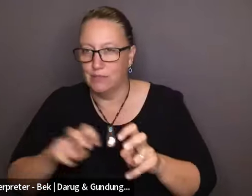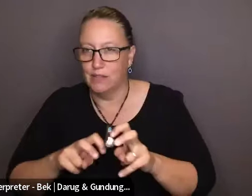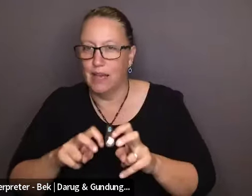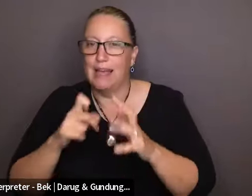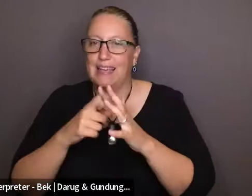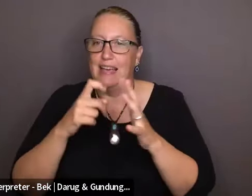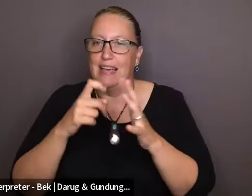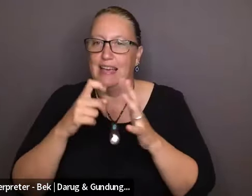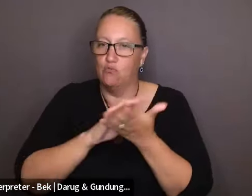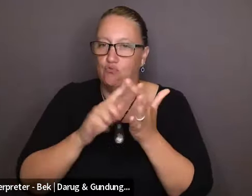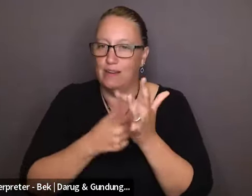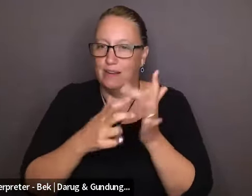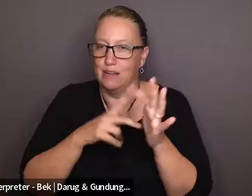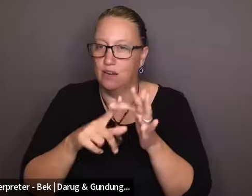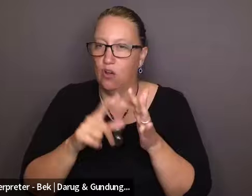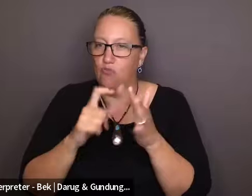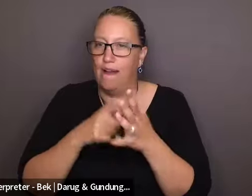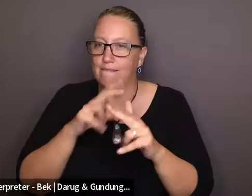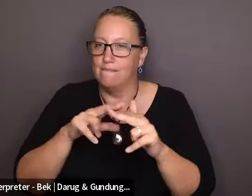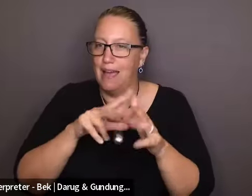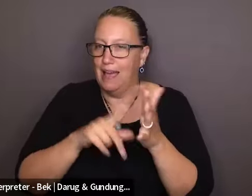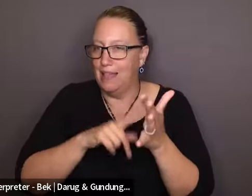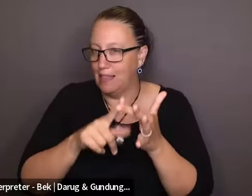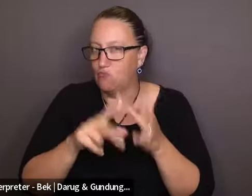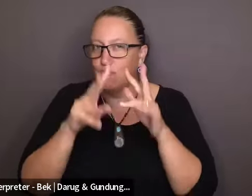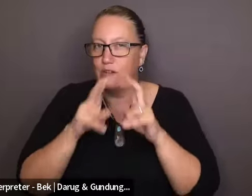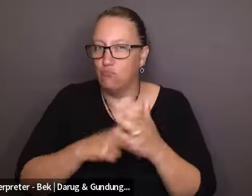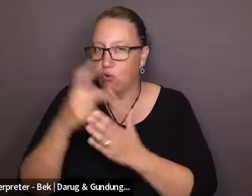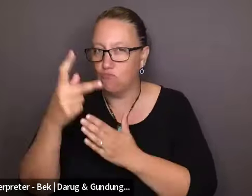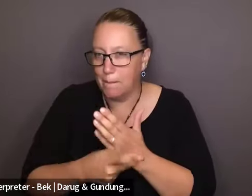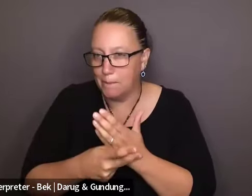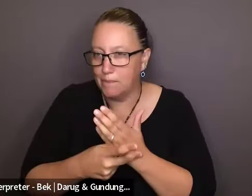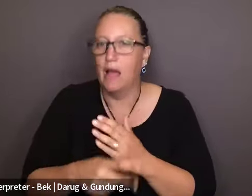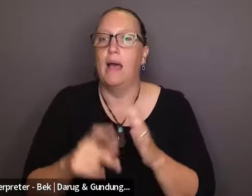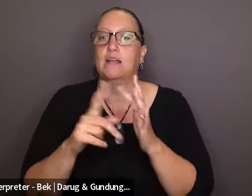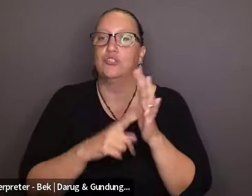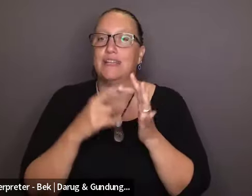We've got Sue Tape who is our Deputy CEO and head of